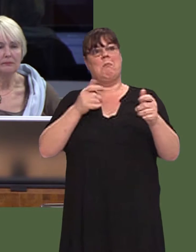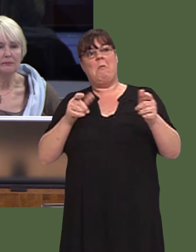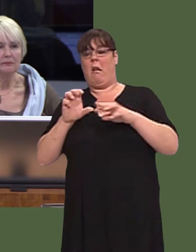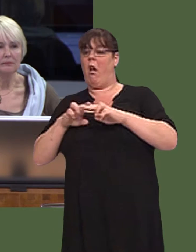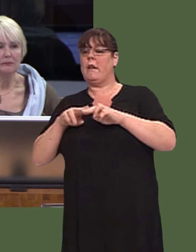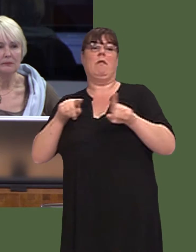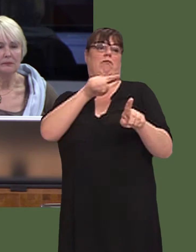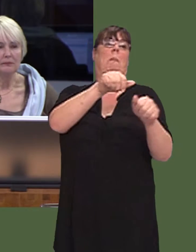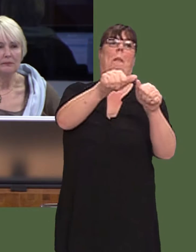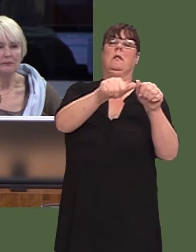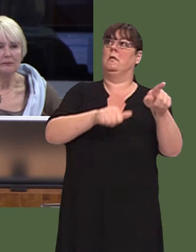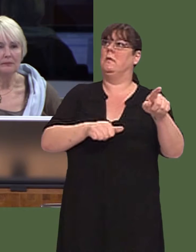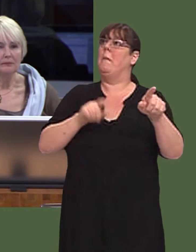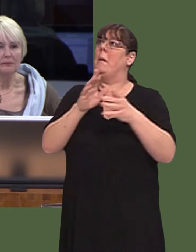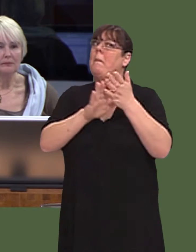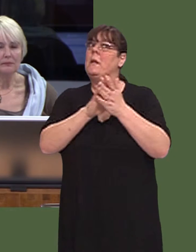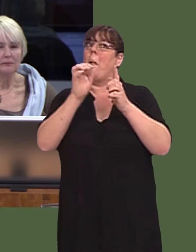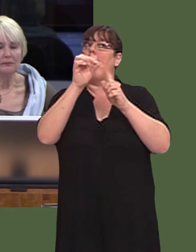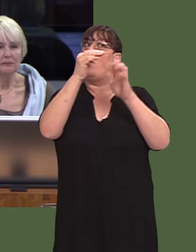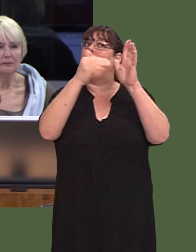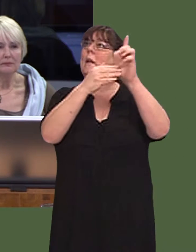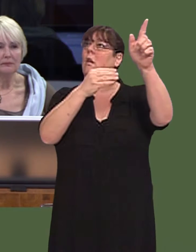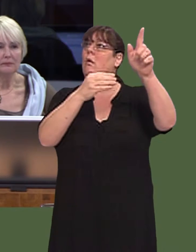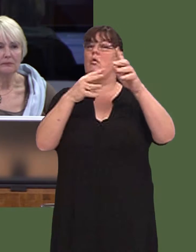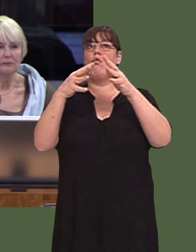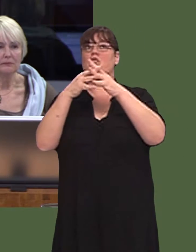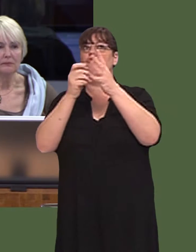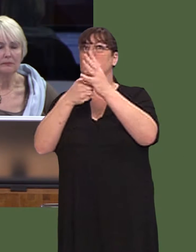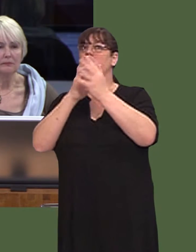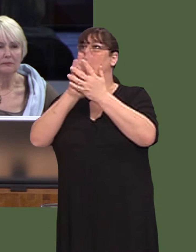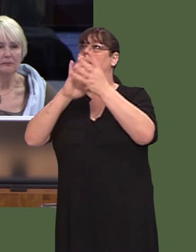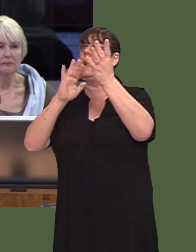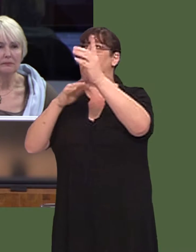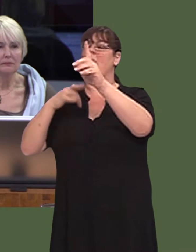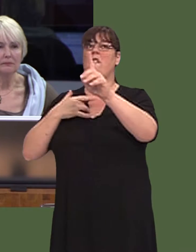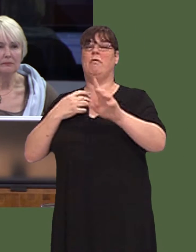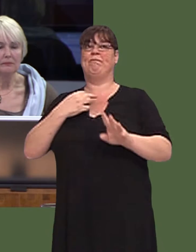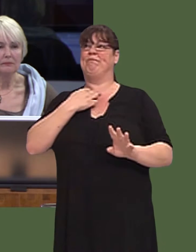but that decision means that Porthmadog and Wrexham feel very hard done by, and they now